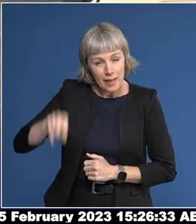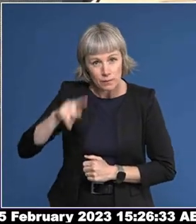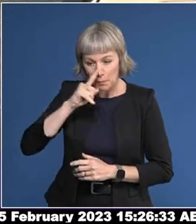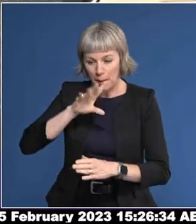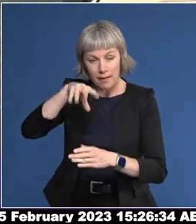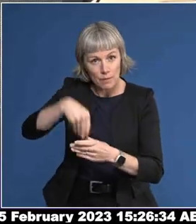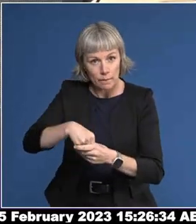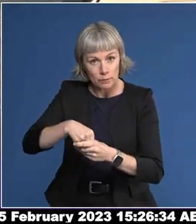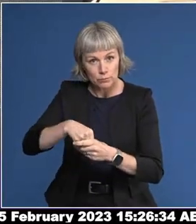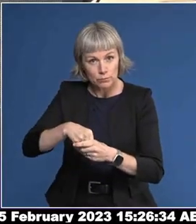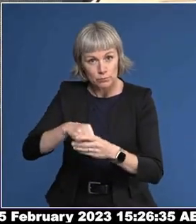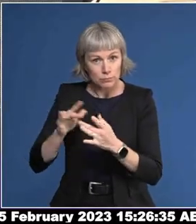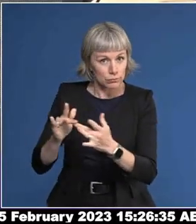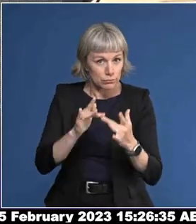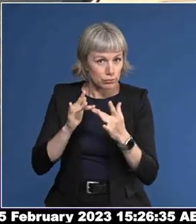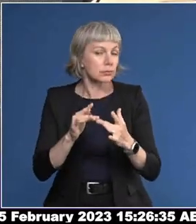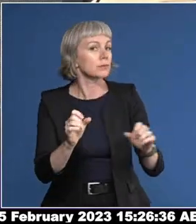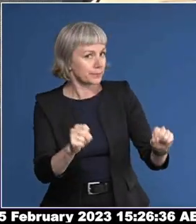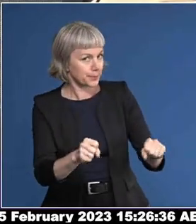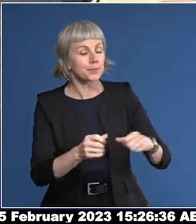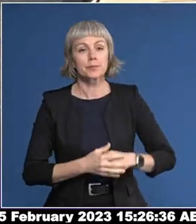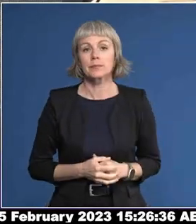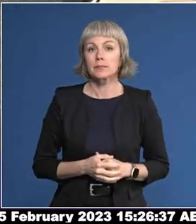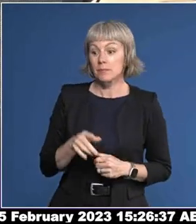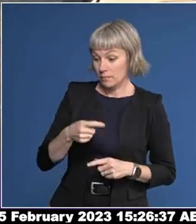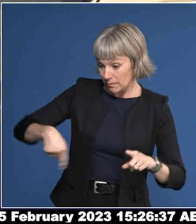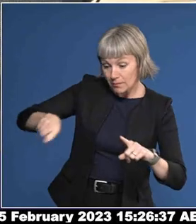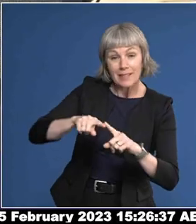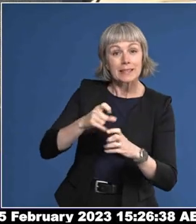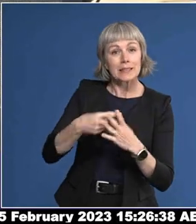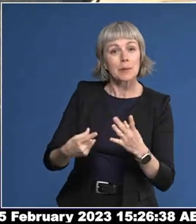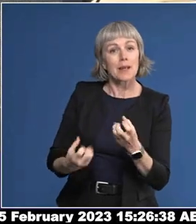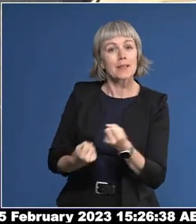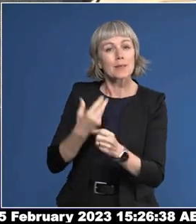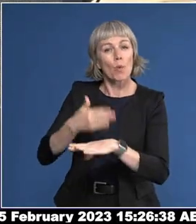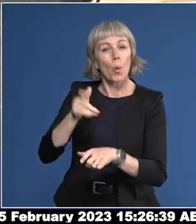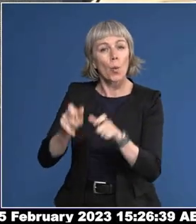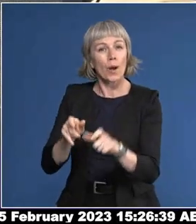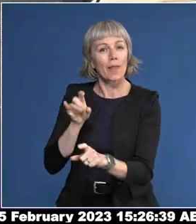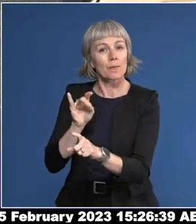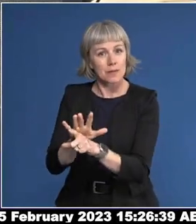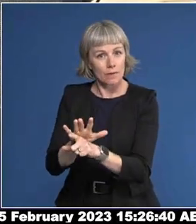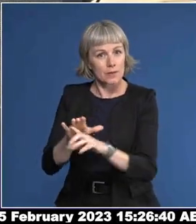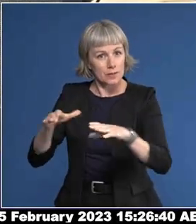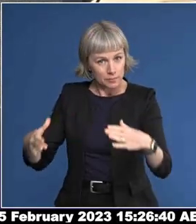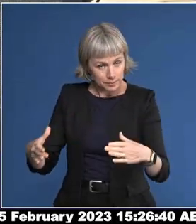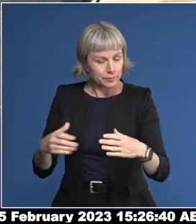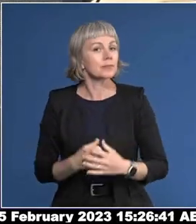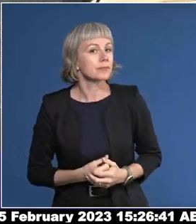And these are the disability support workers themselves? That's right. MS DOWSETT: And NDS provides resources to that group?